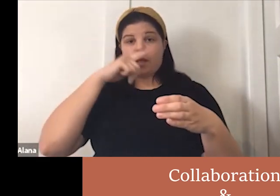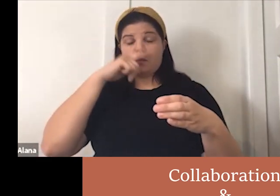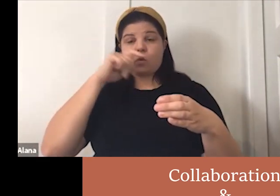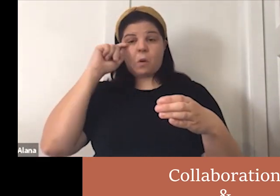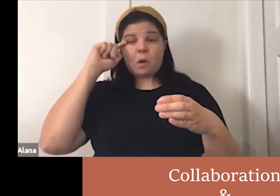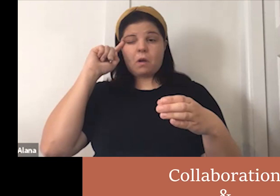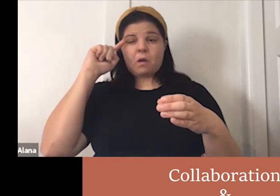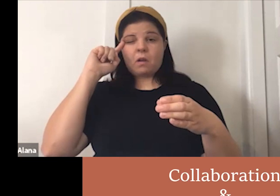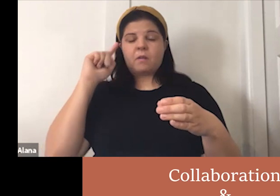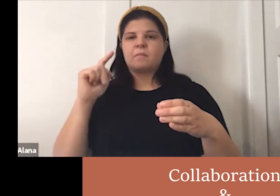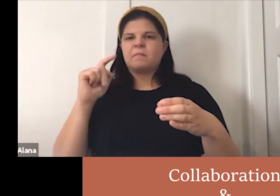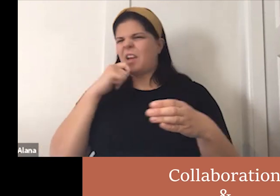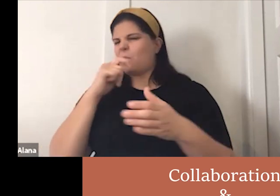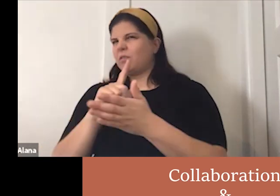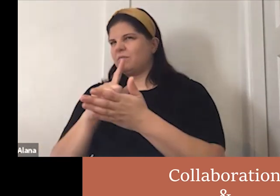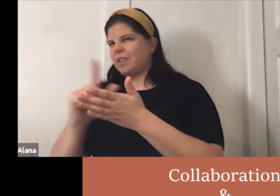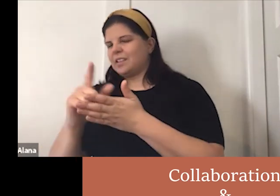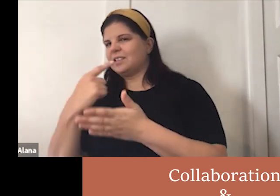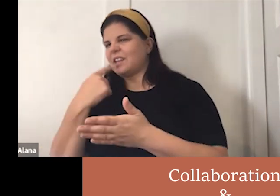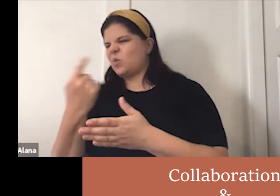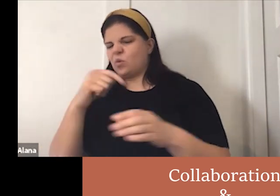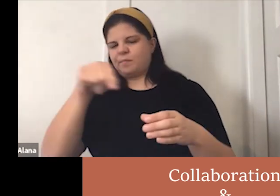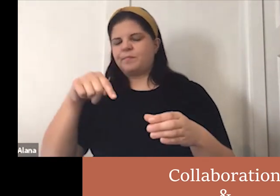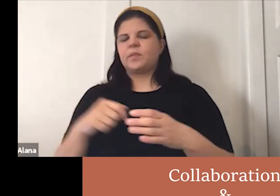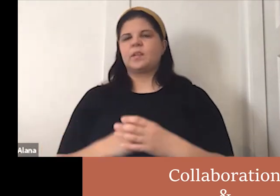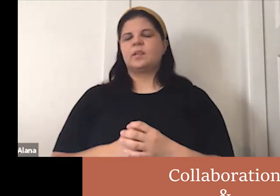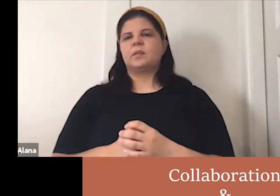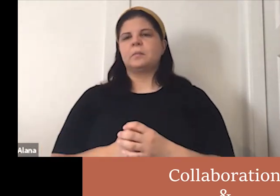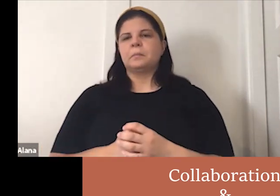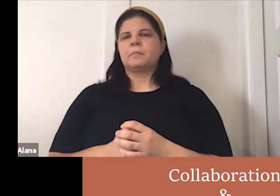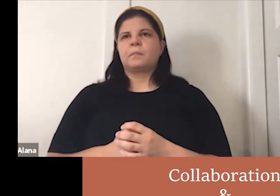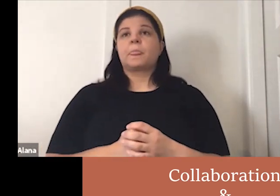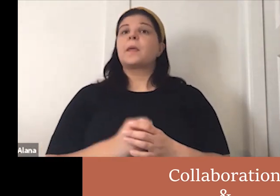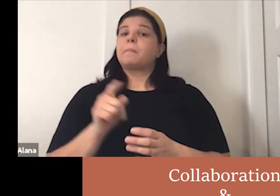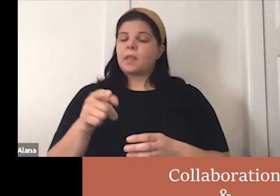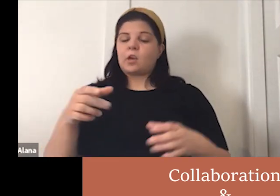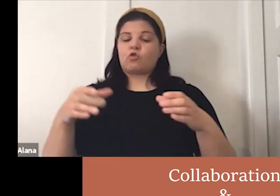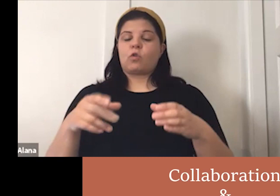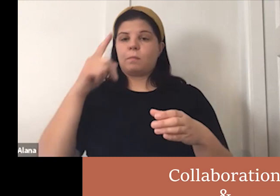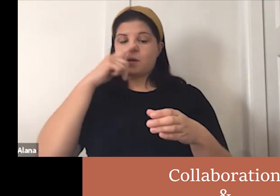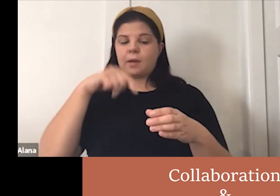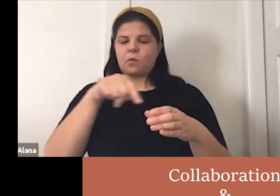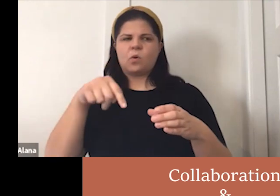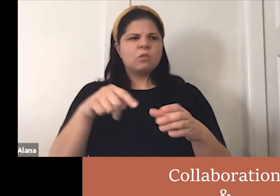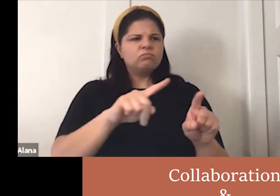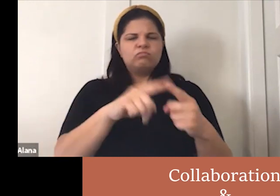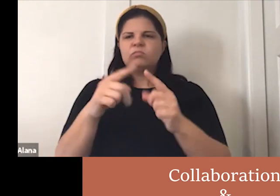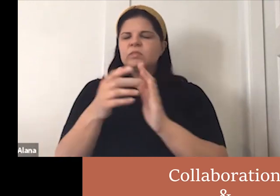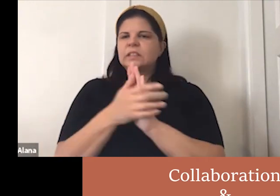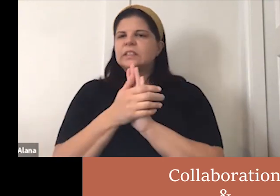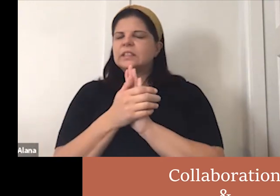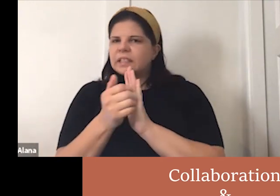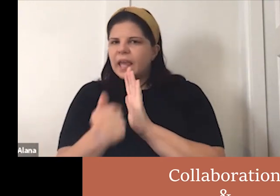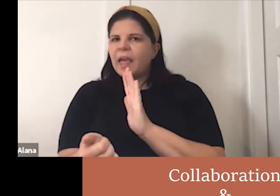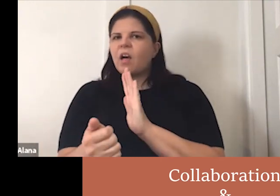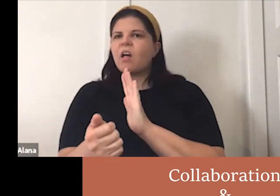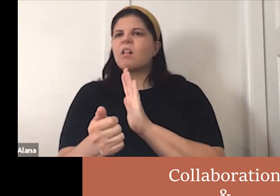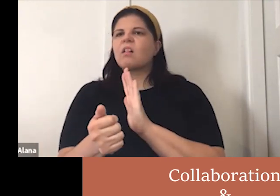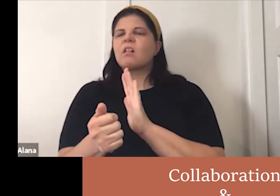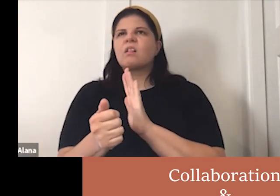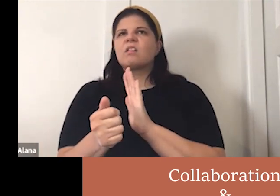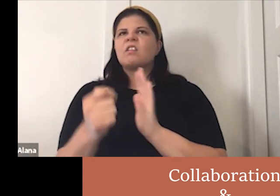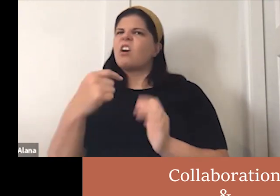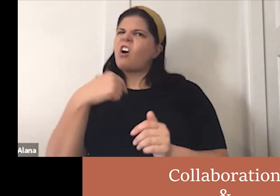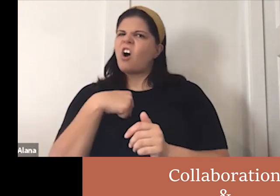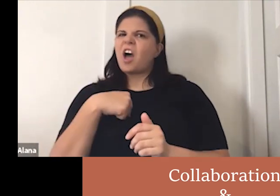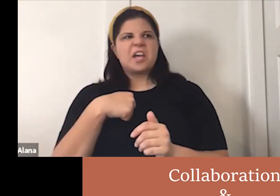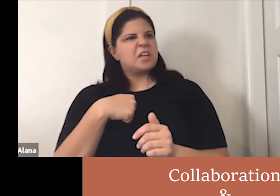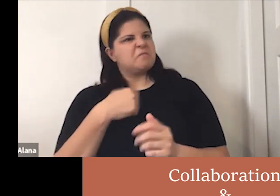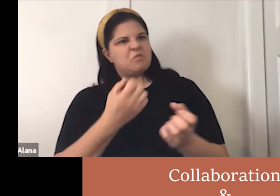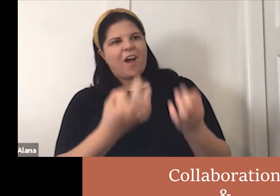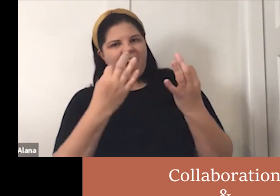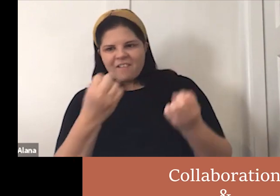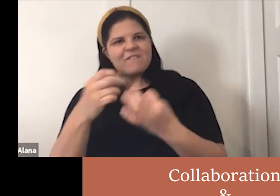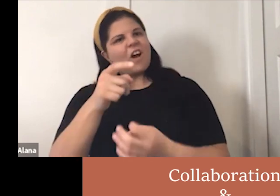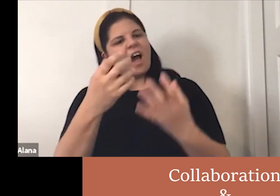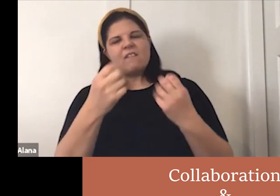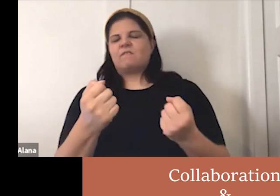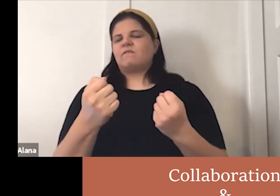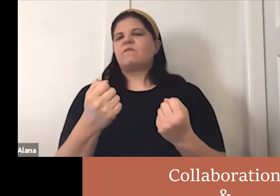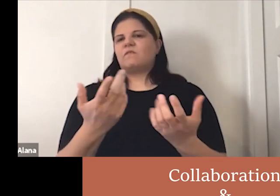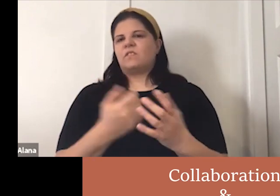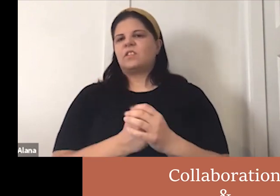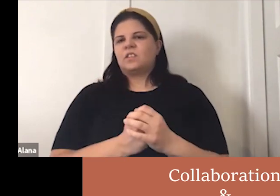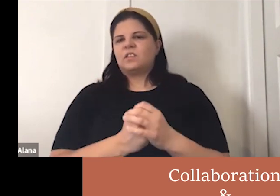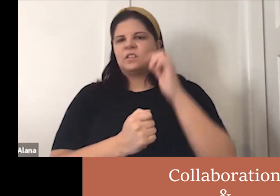will identify them a little later, who had skill sets that I didn't have and I wanted